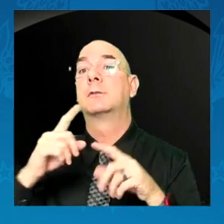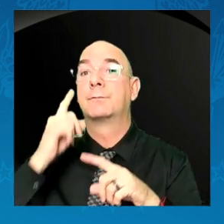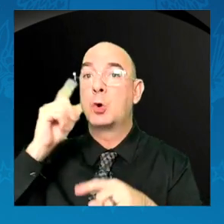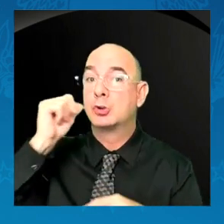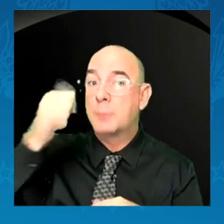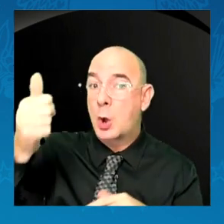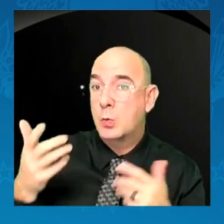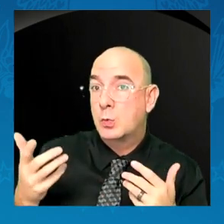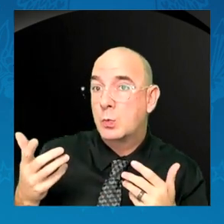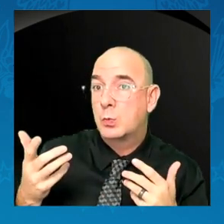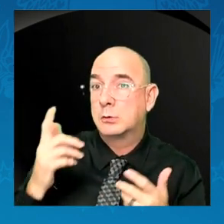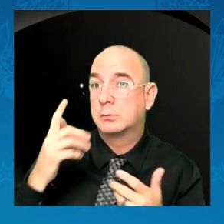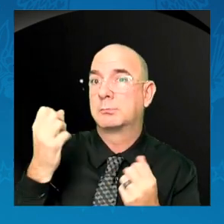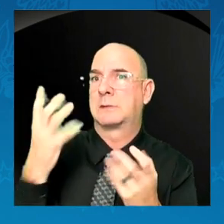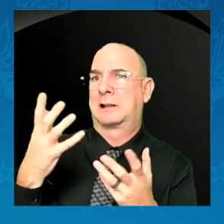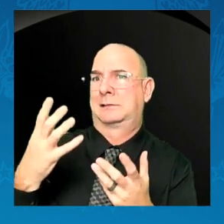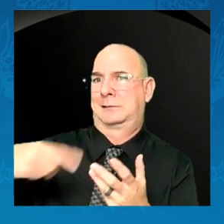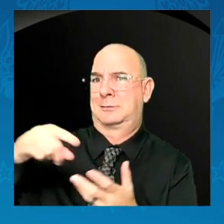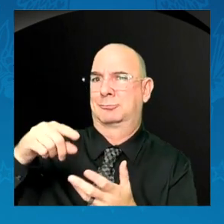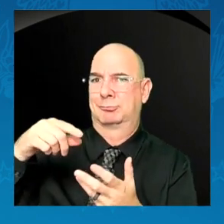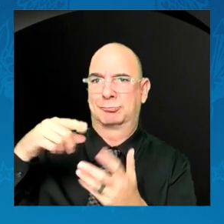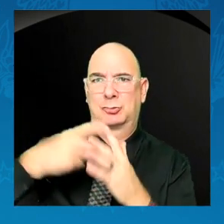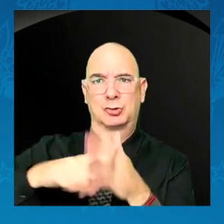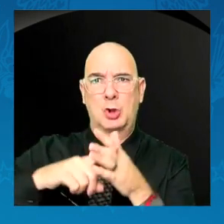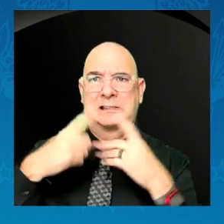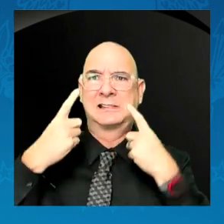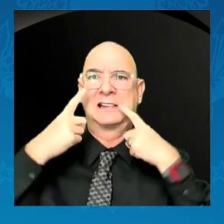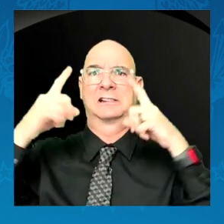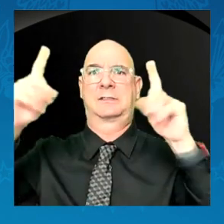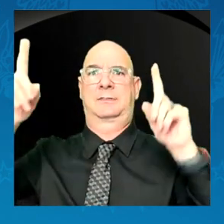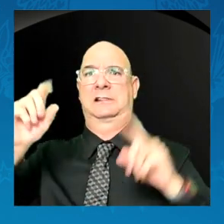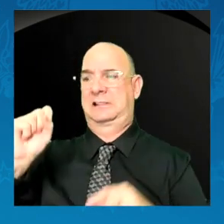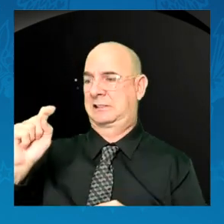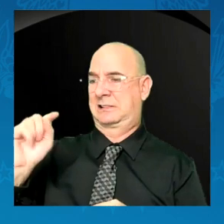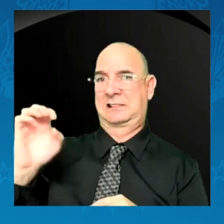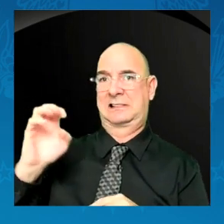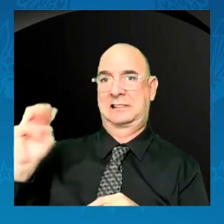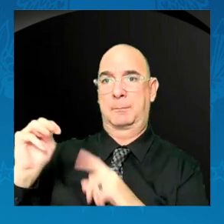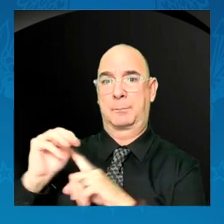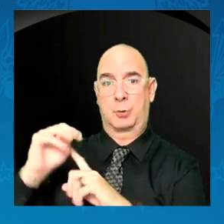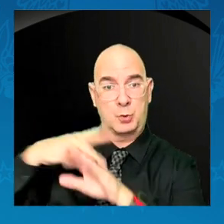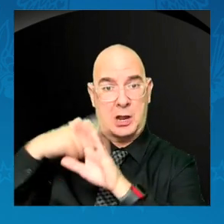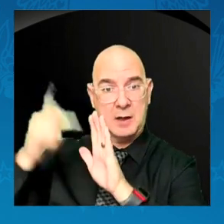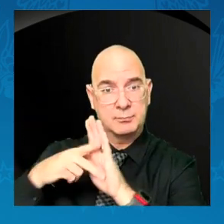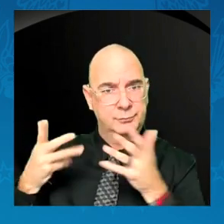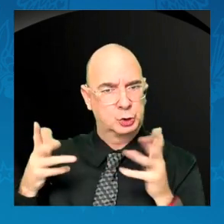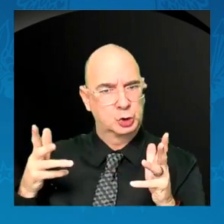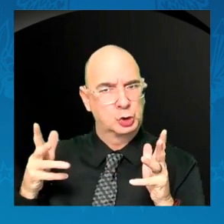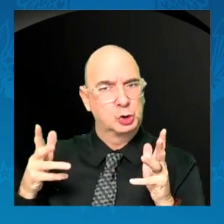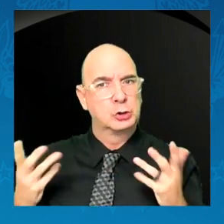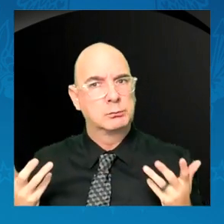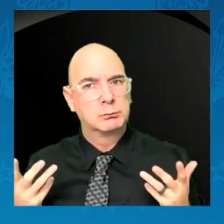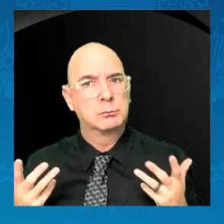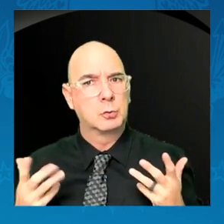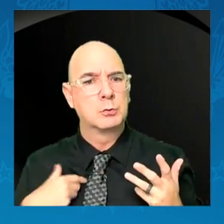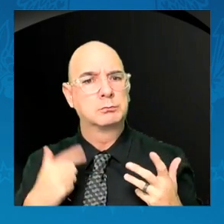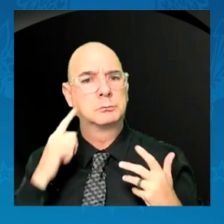STEM education programs and provides really a foundation for the work that we need to build on. And there's much more innovation that can take place